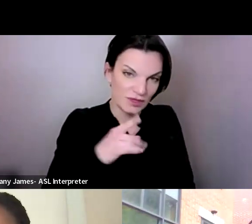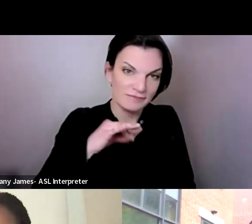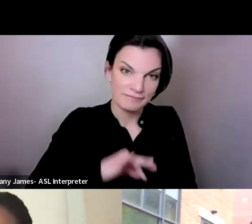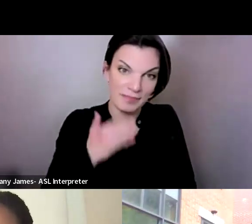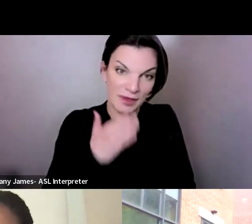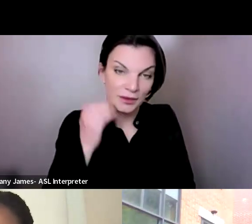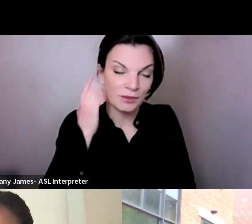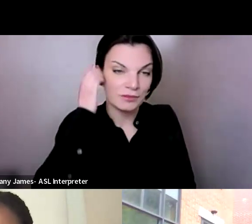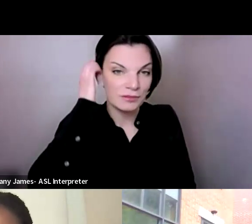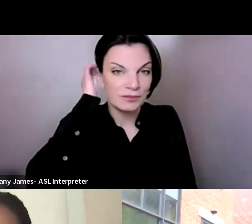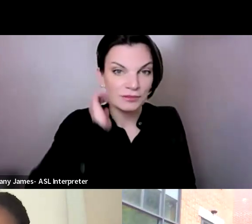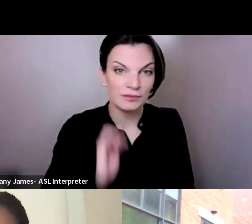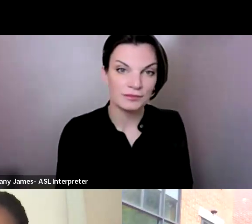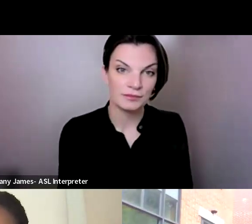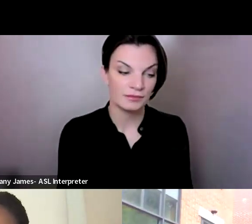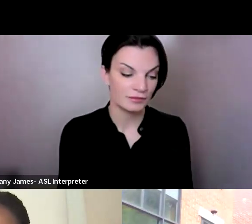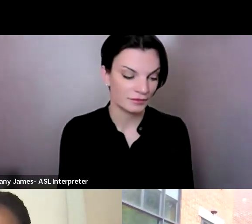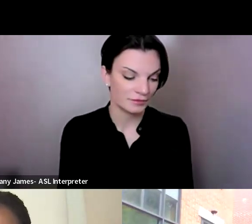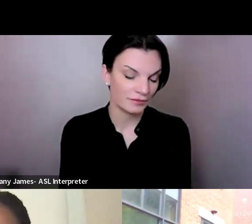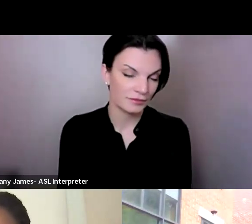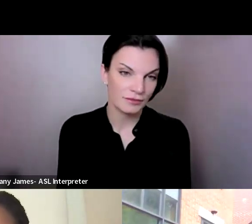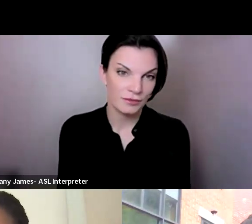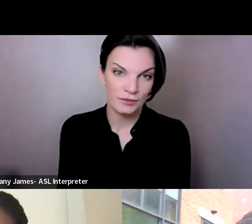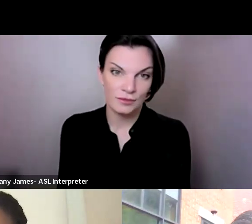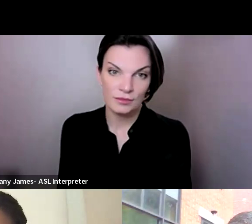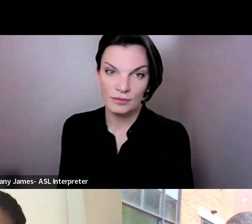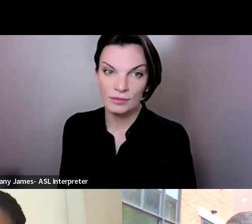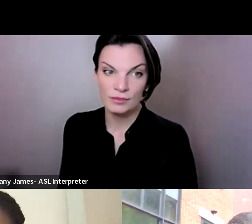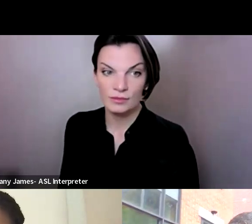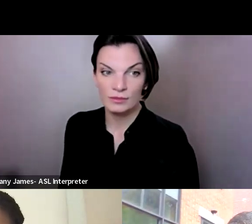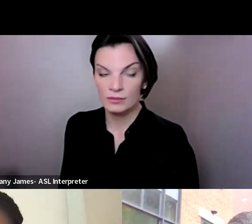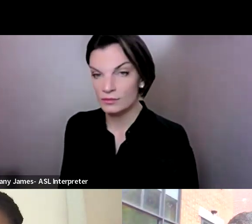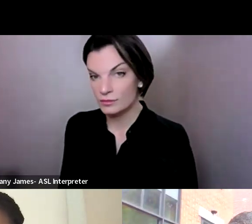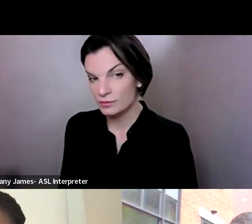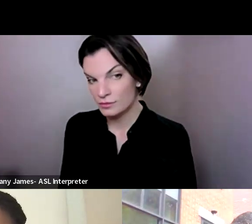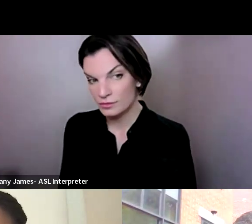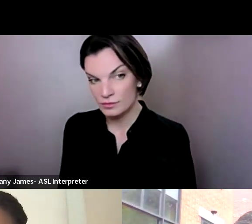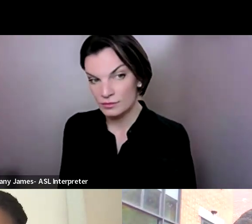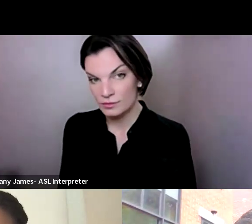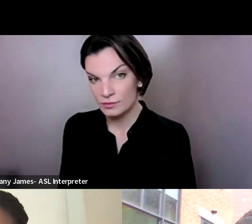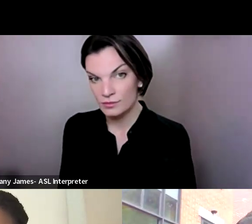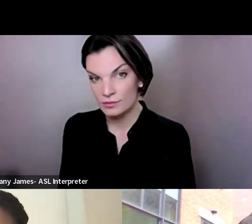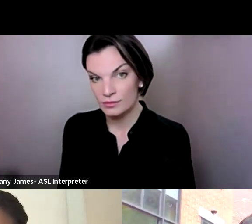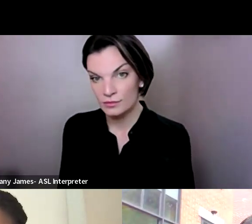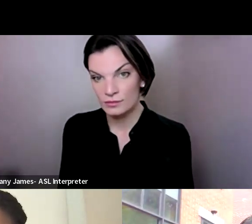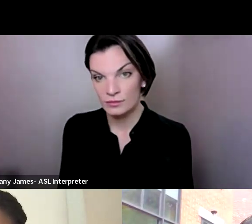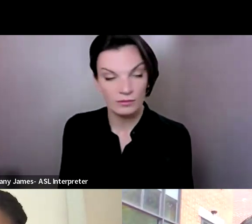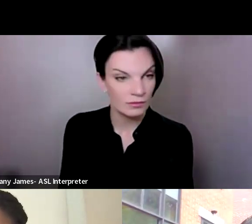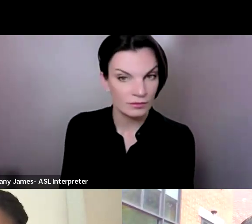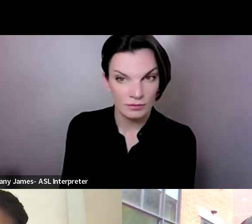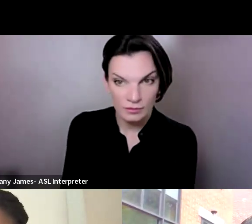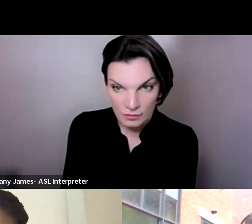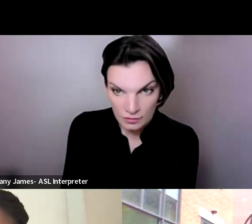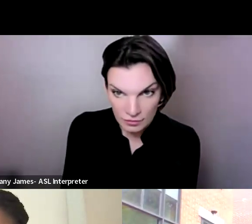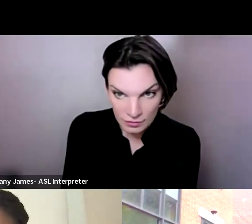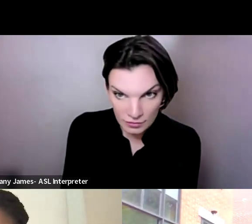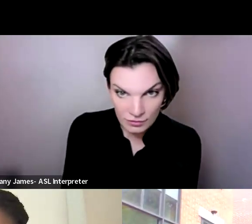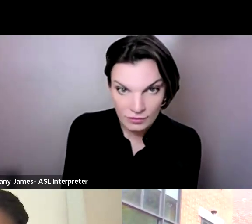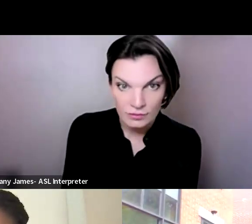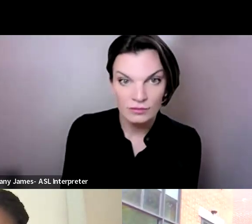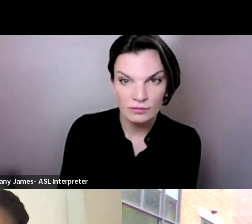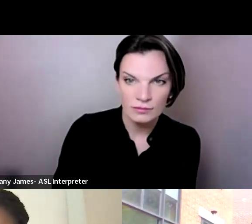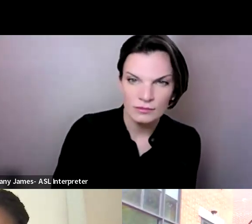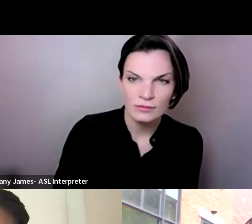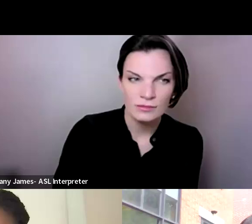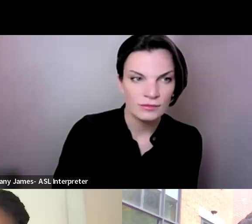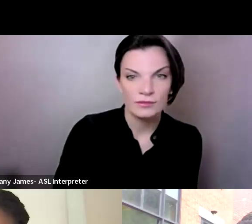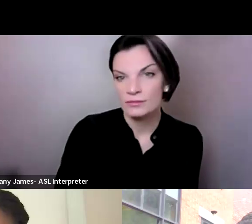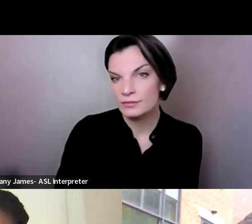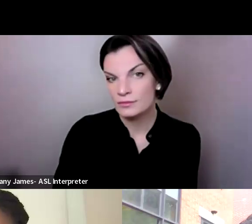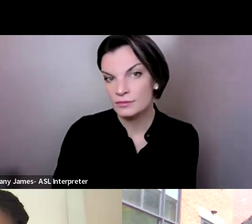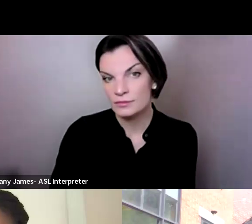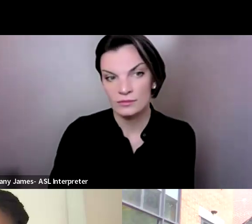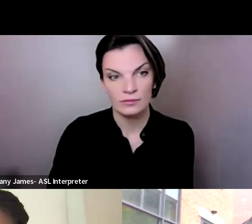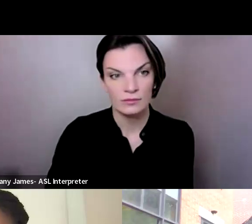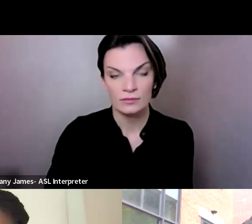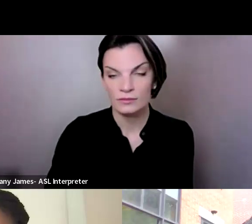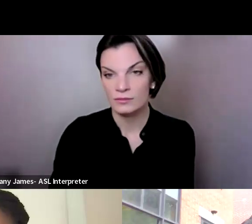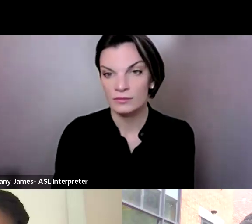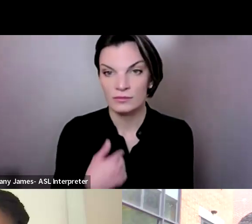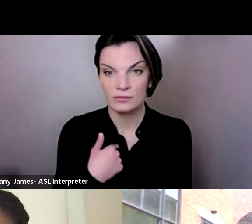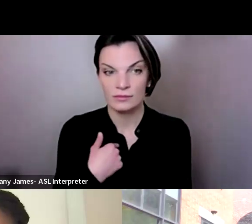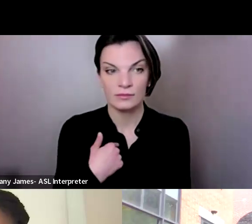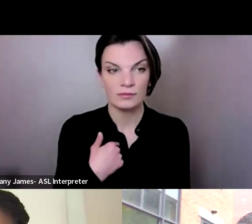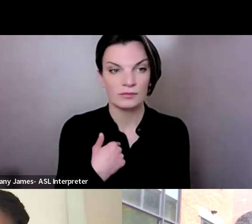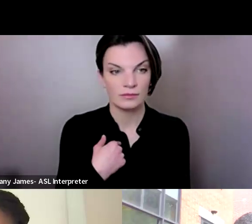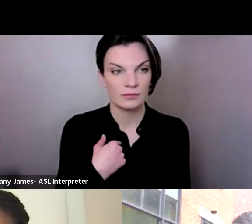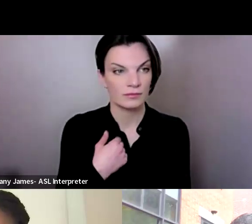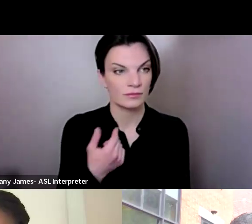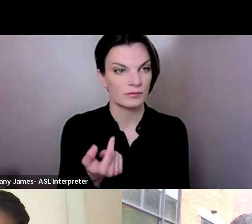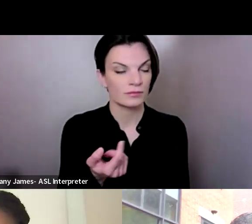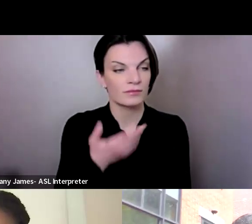you. DEVON: Thank you so much. I could not do any of this without you and my team